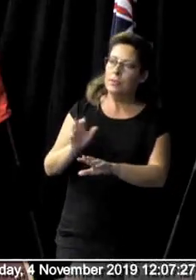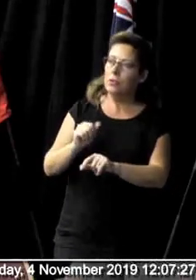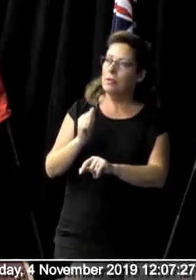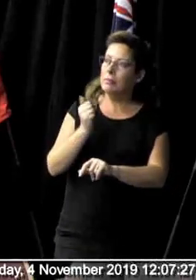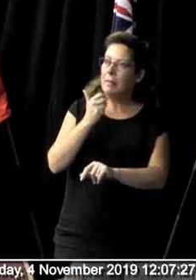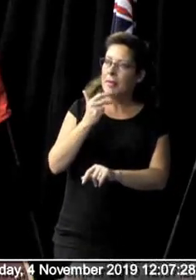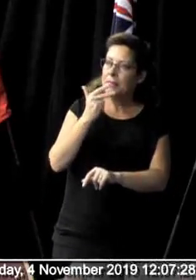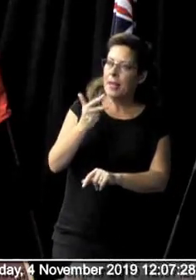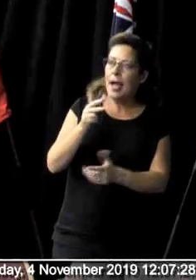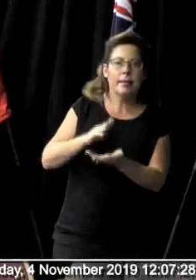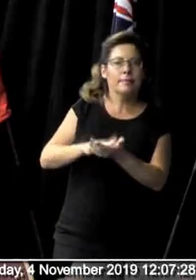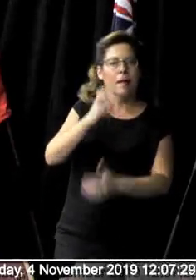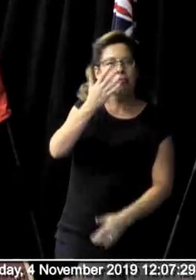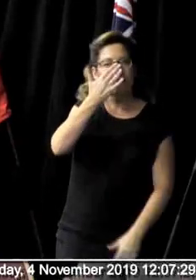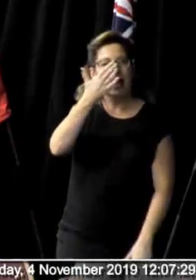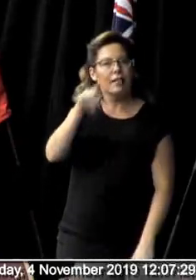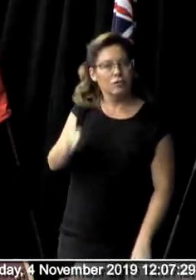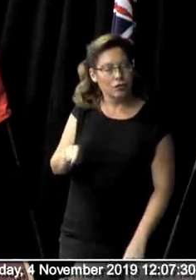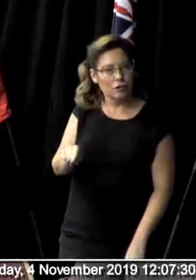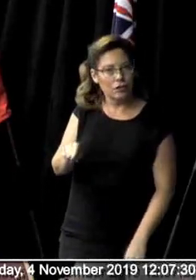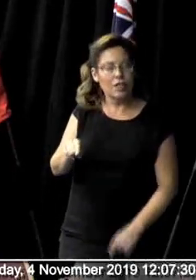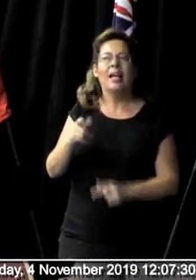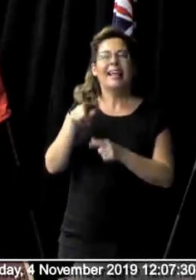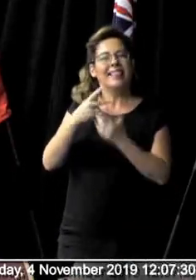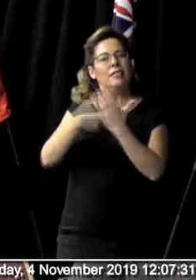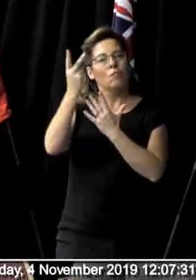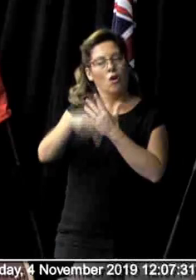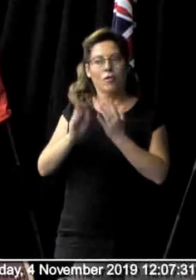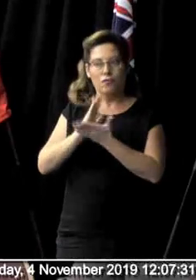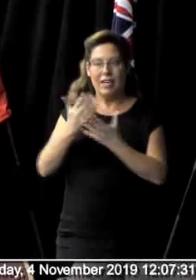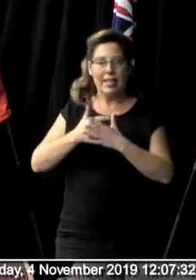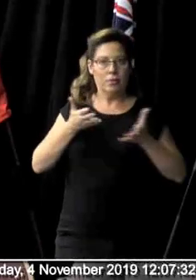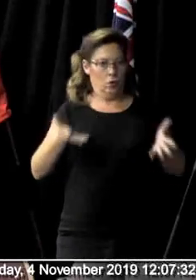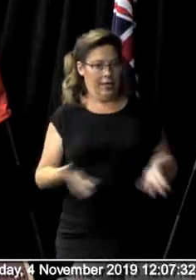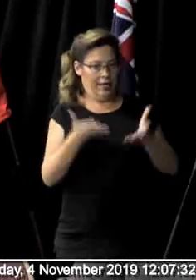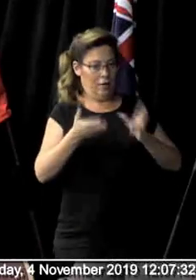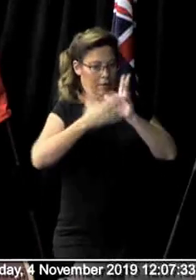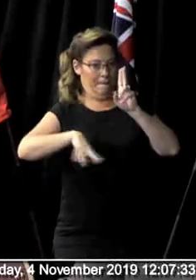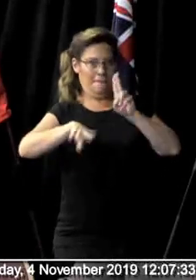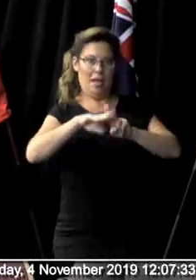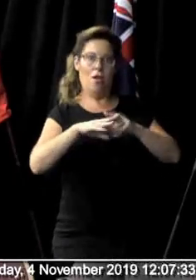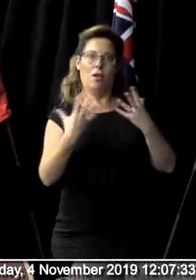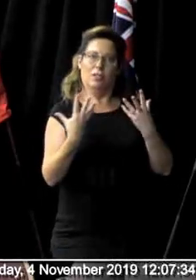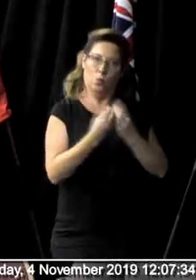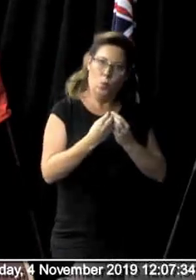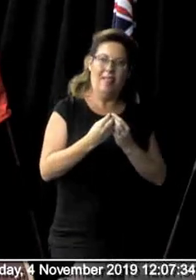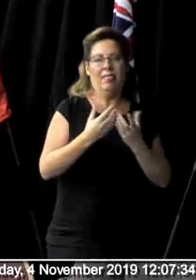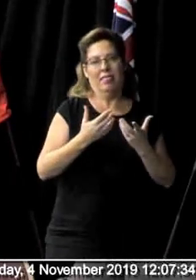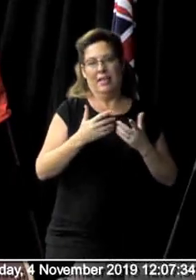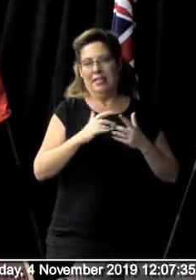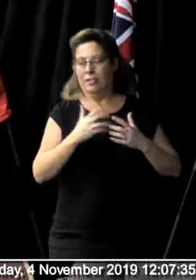She – the program was designed to engage parents with children with issues on how